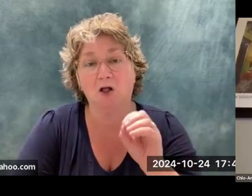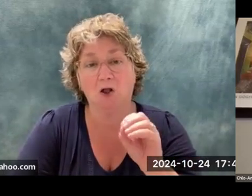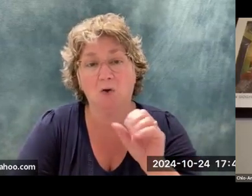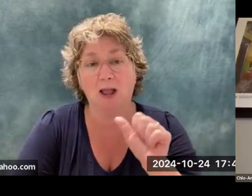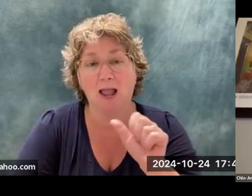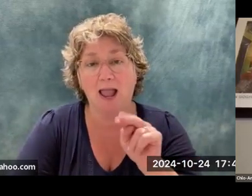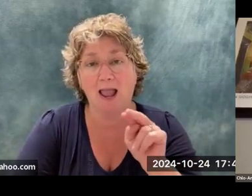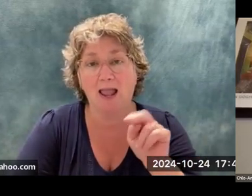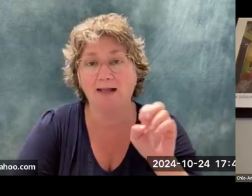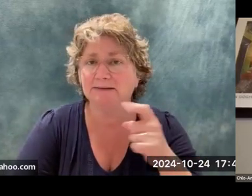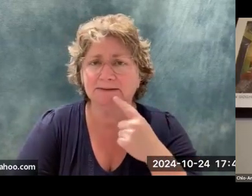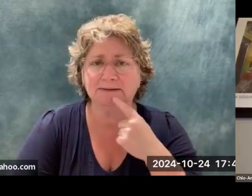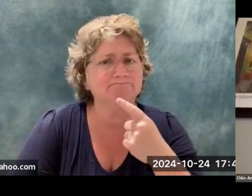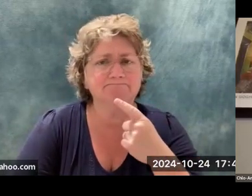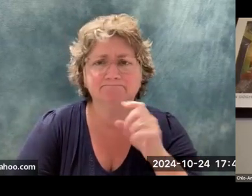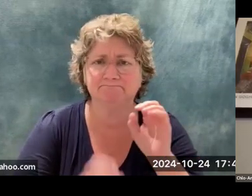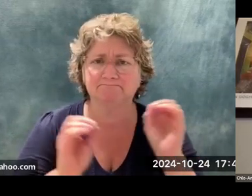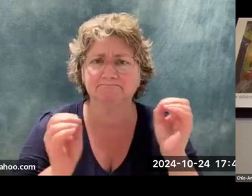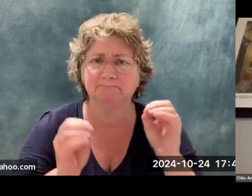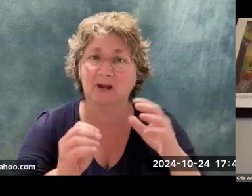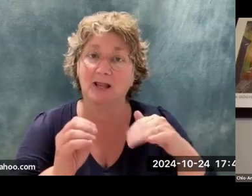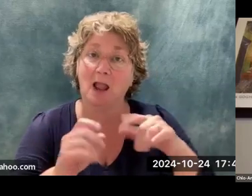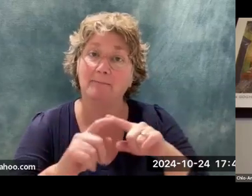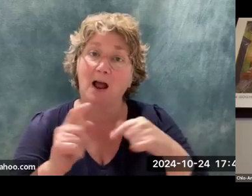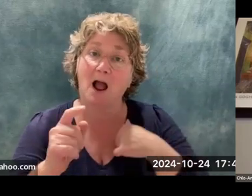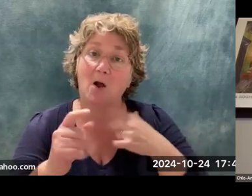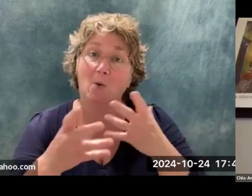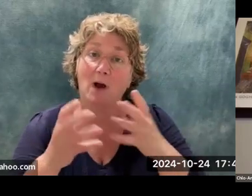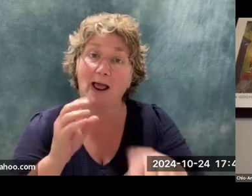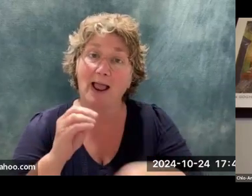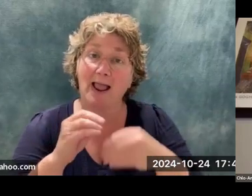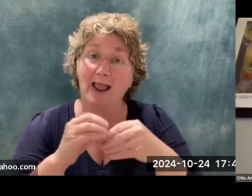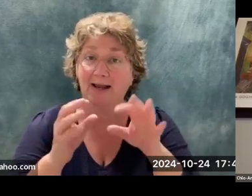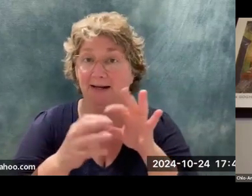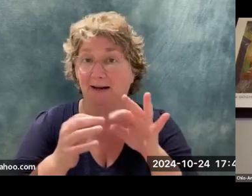since I am a manager that supports school health, the Department of